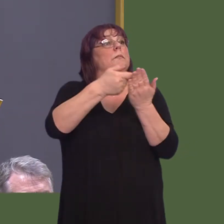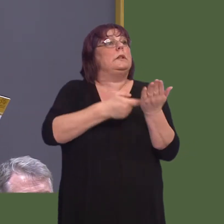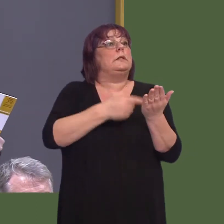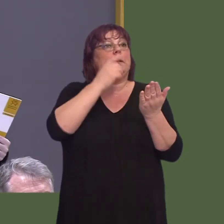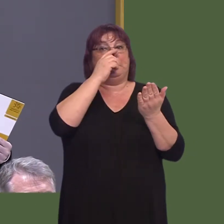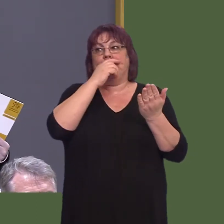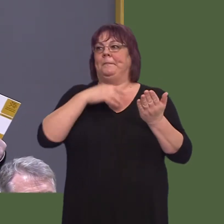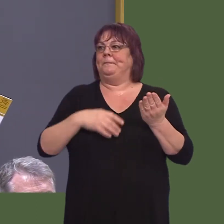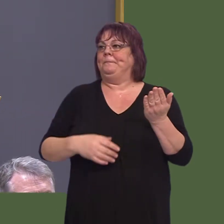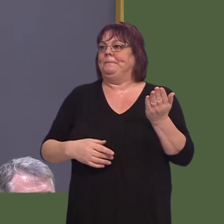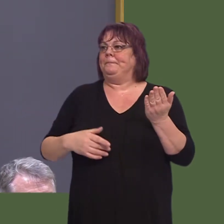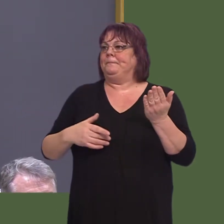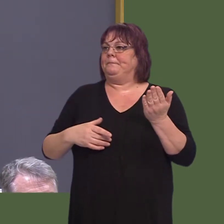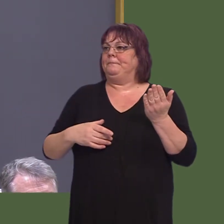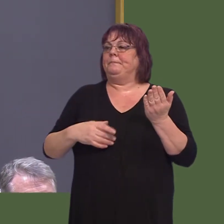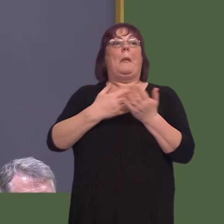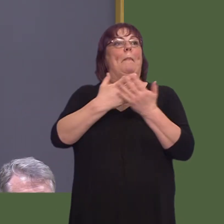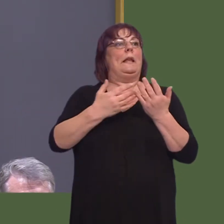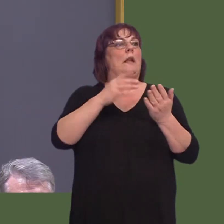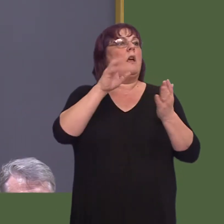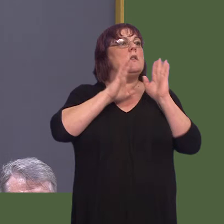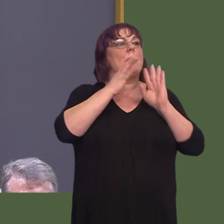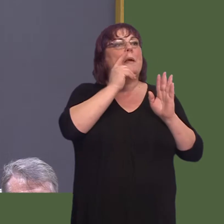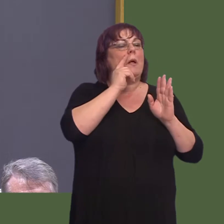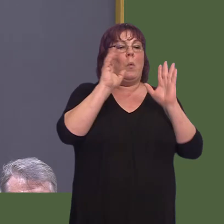Constituency AMs, and I'm sure regional AMs, get many people who are concerned about the